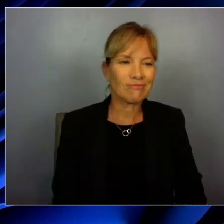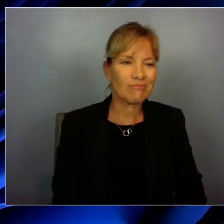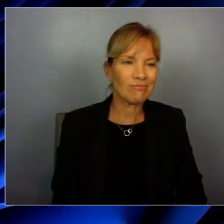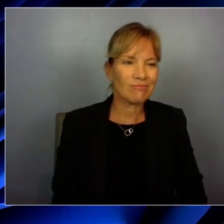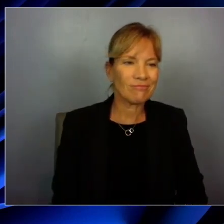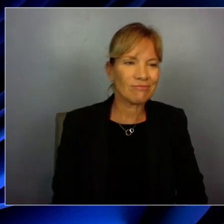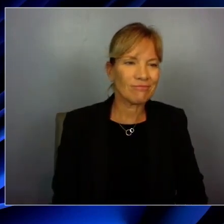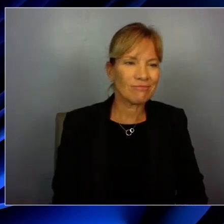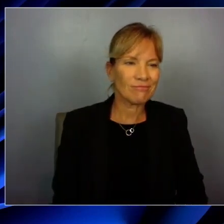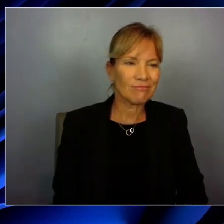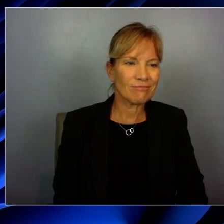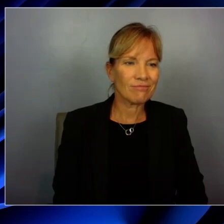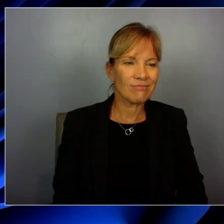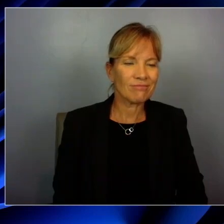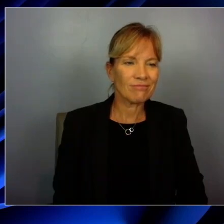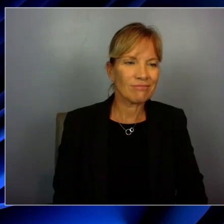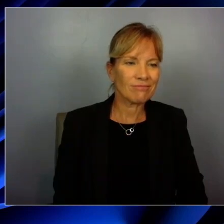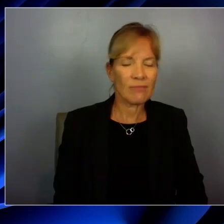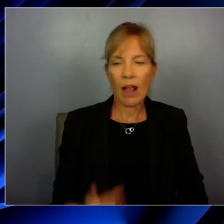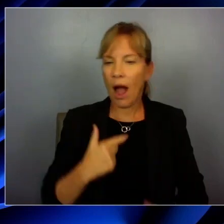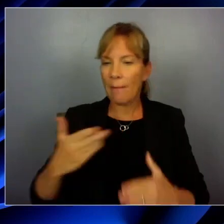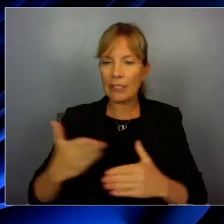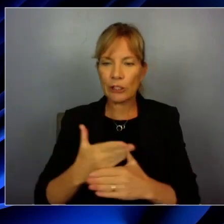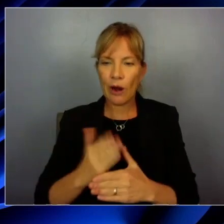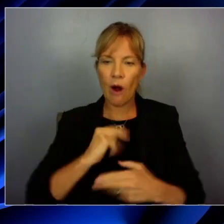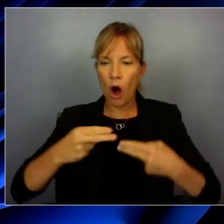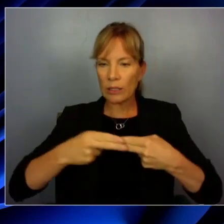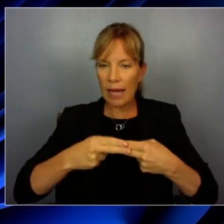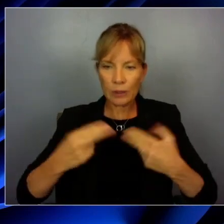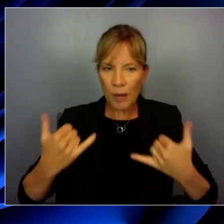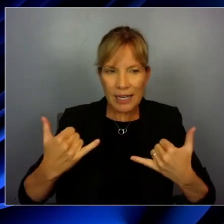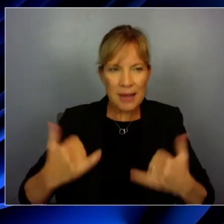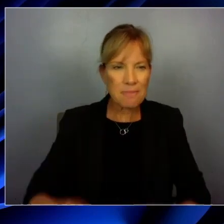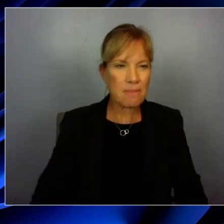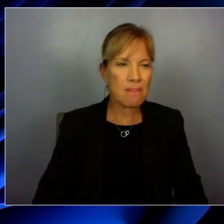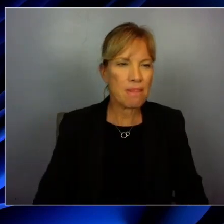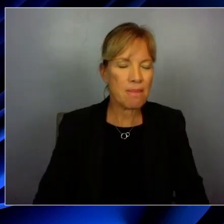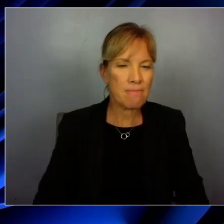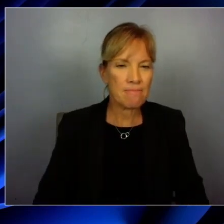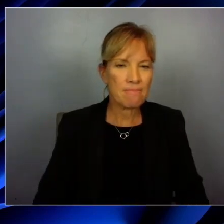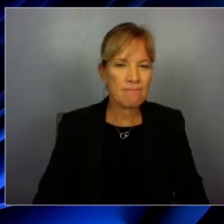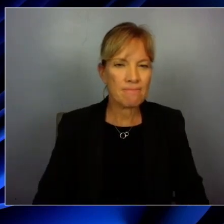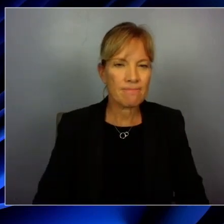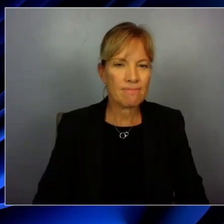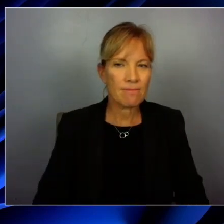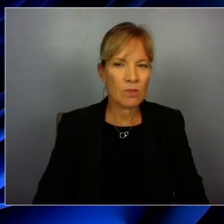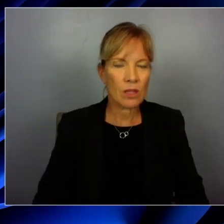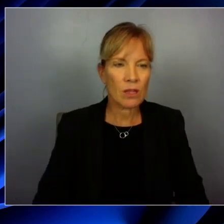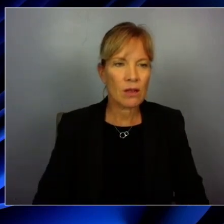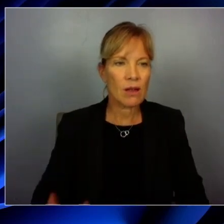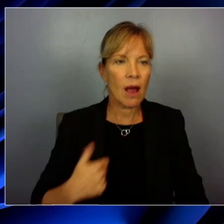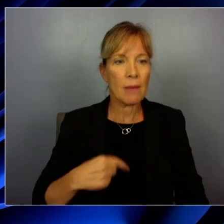So just going to share our slides at this point and just click here. And yeah, you know Microsoft